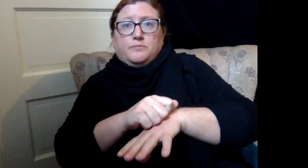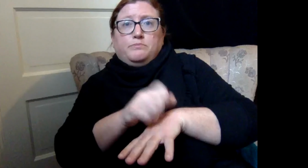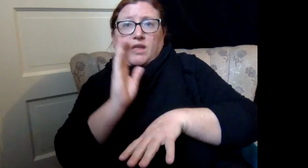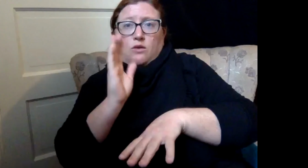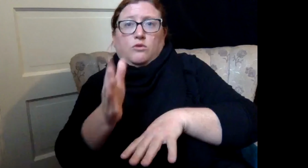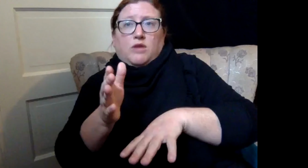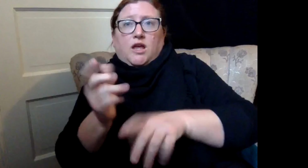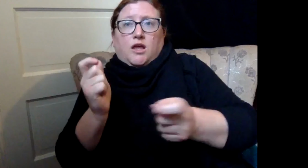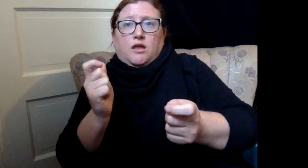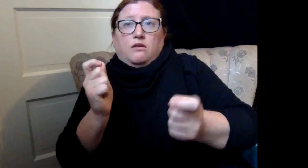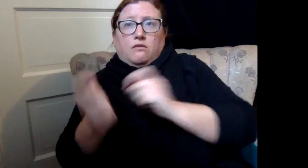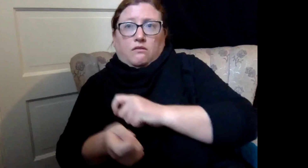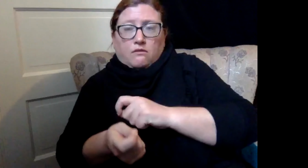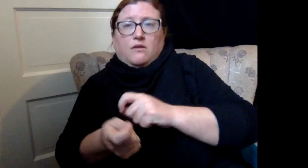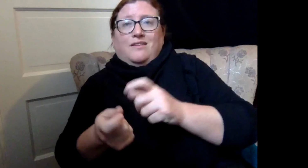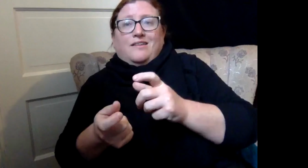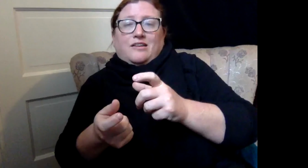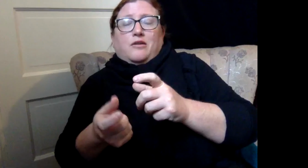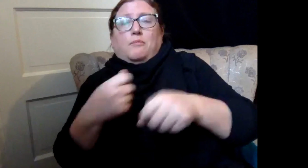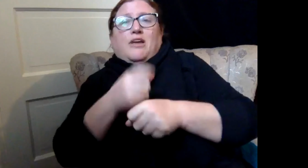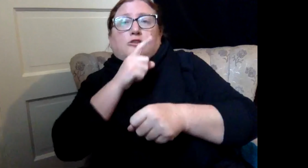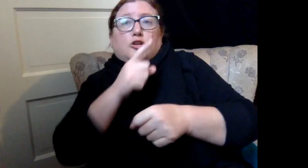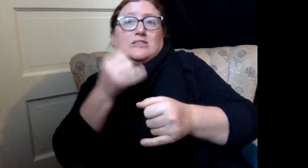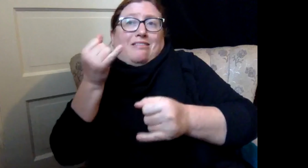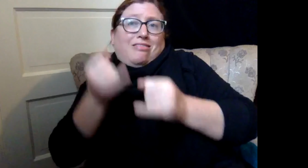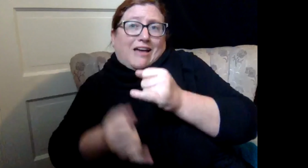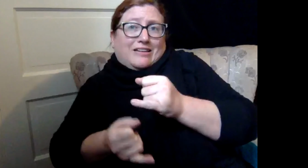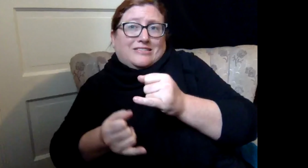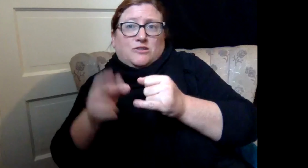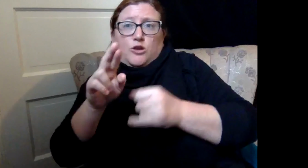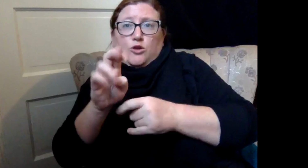during period, it would be by appointment. And it would be